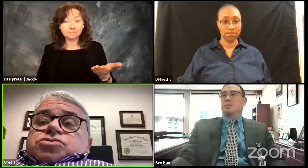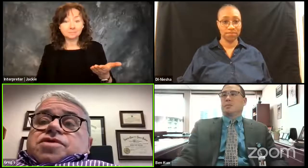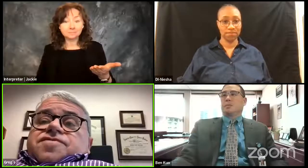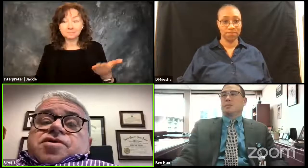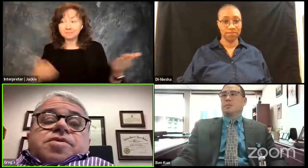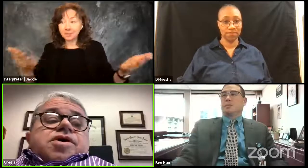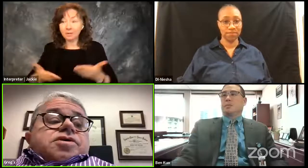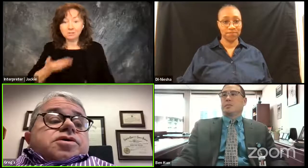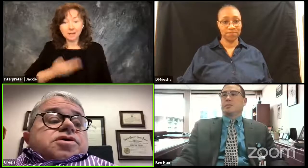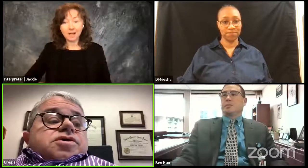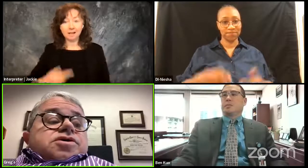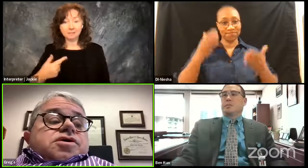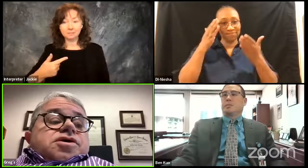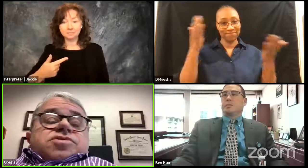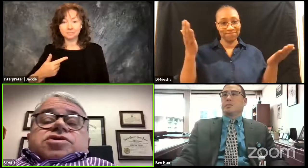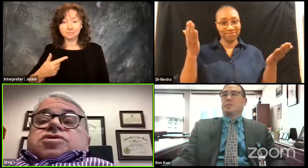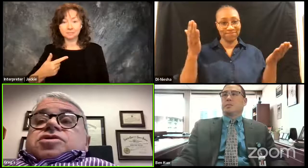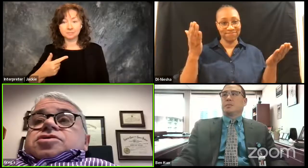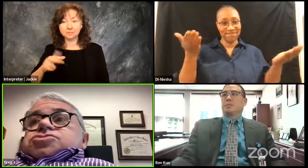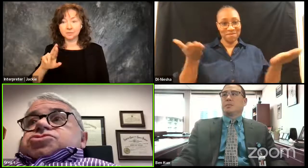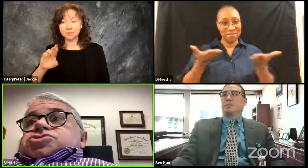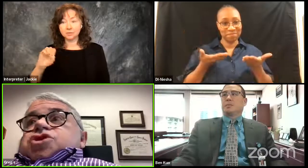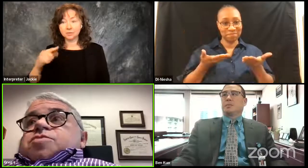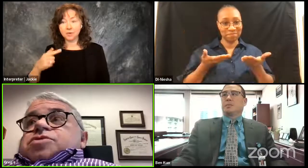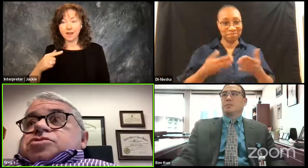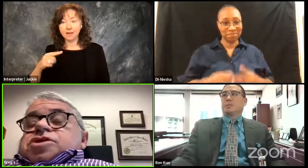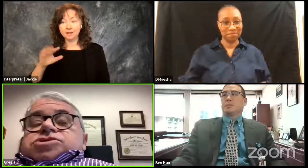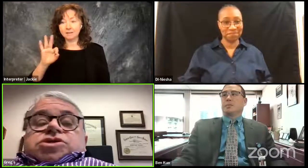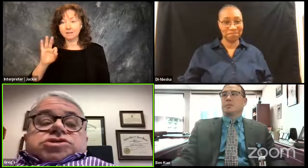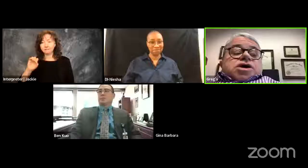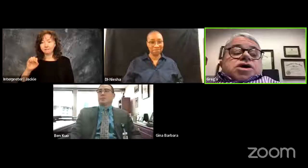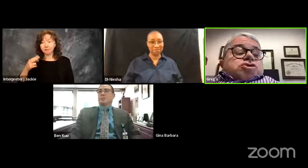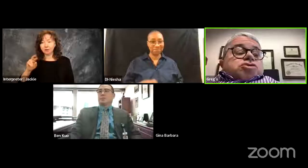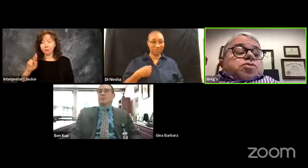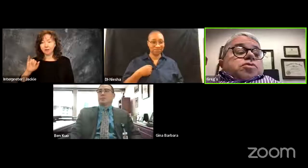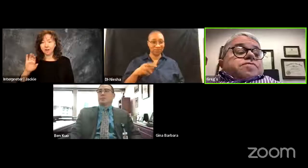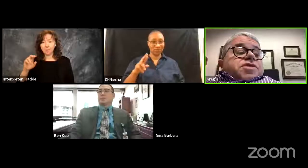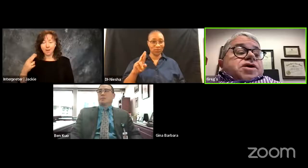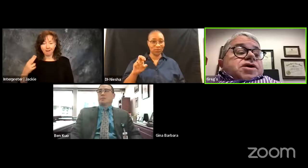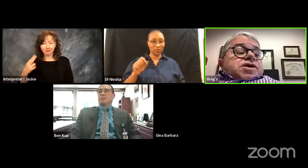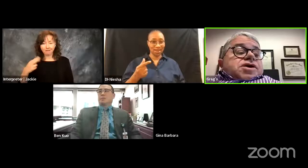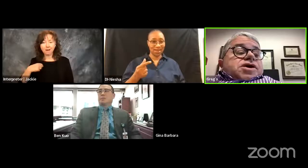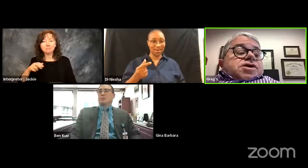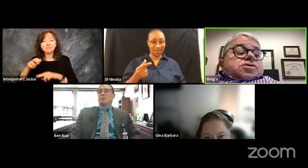Greg Fehribach and I'm the Chairman of the United States Access Board.